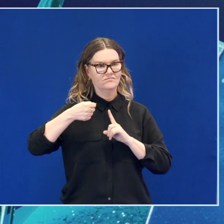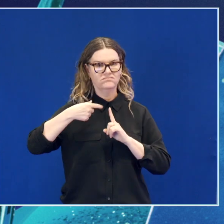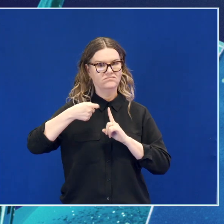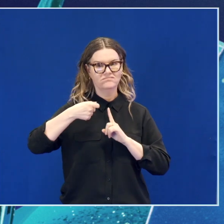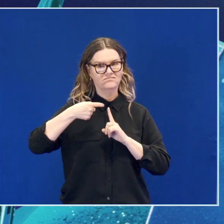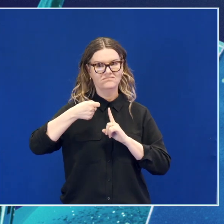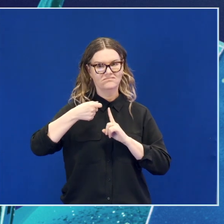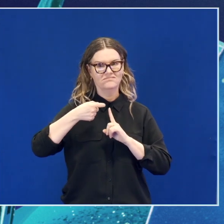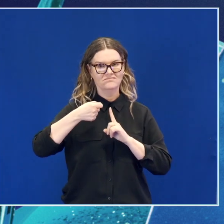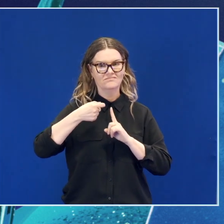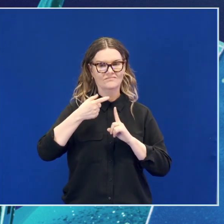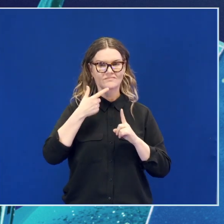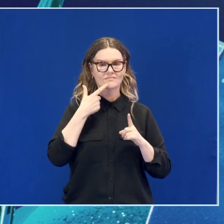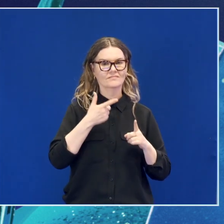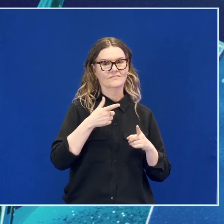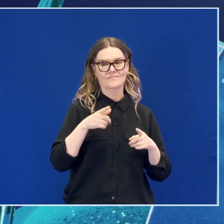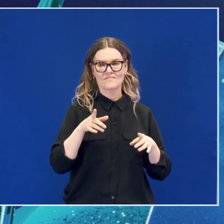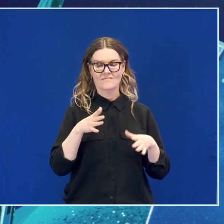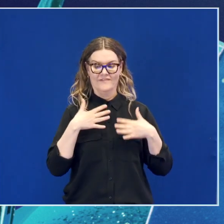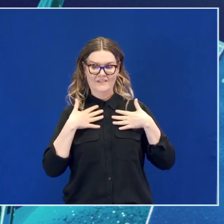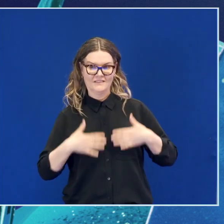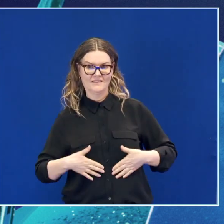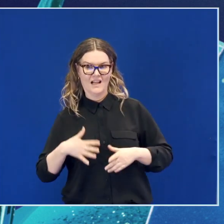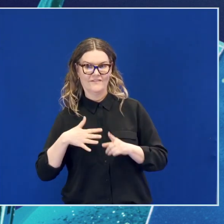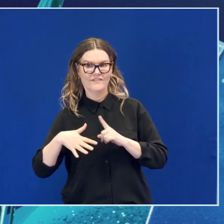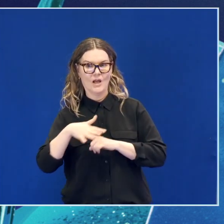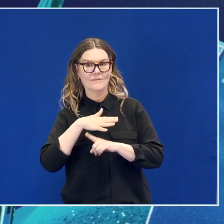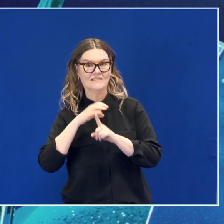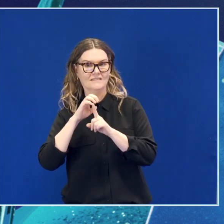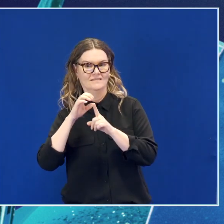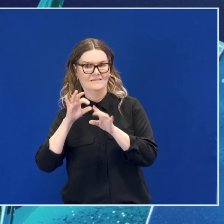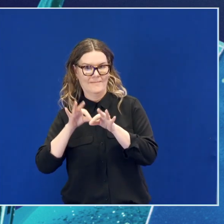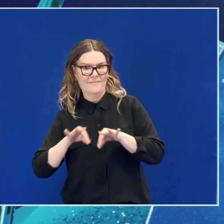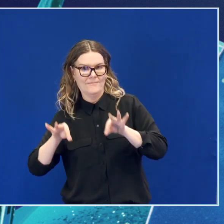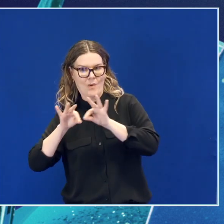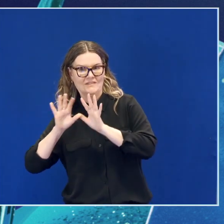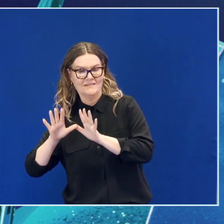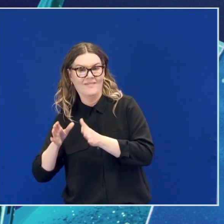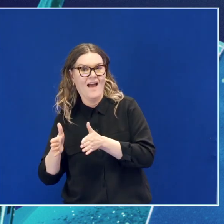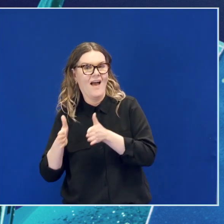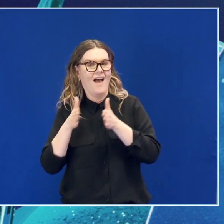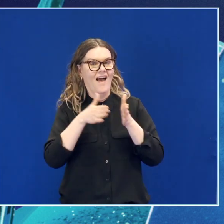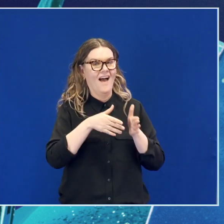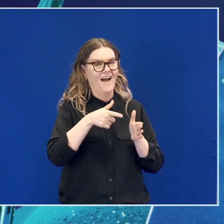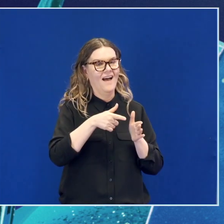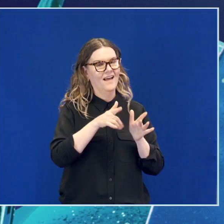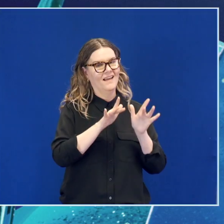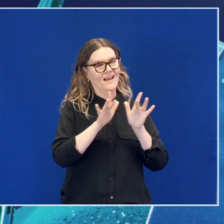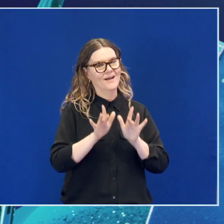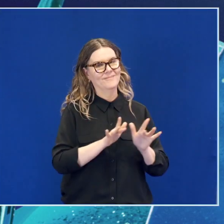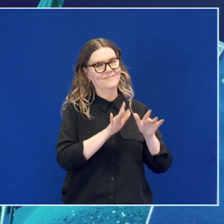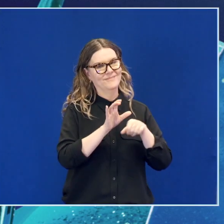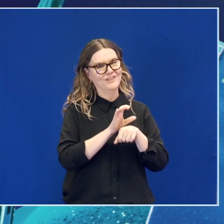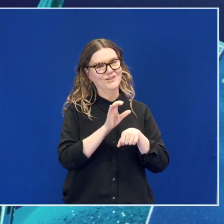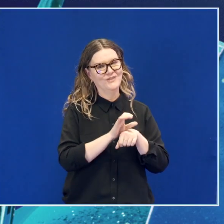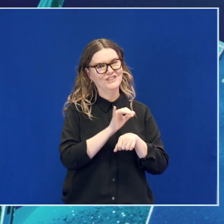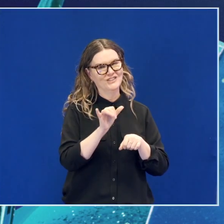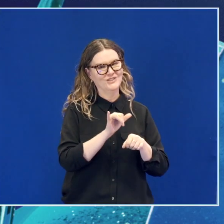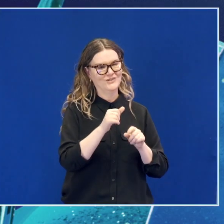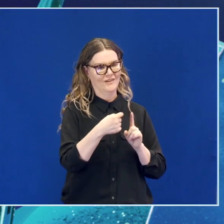and giving people room to think and start new tasks. Okay. All right.